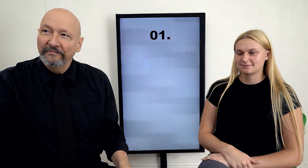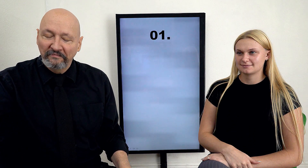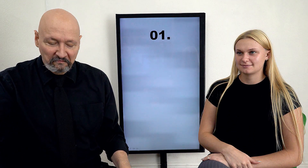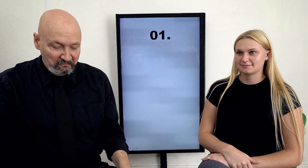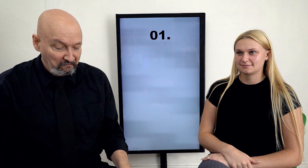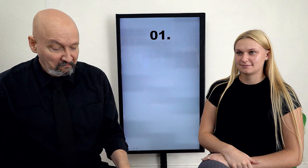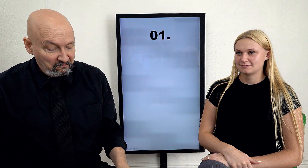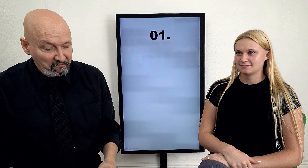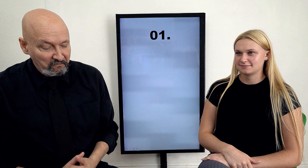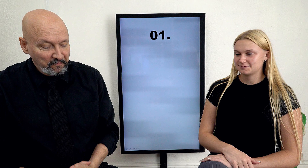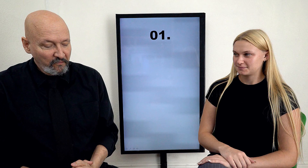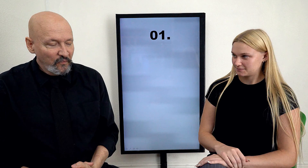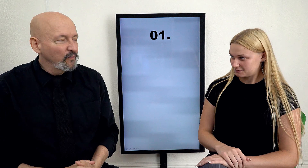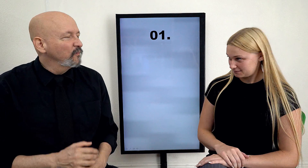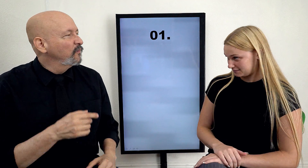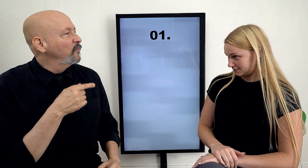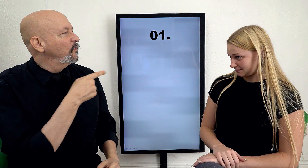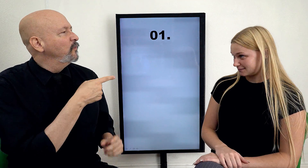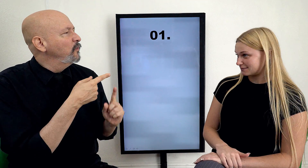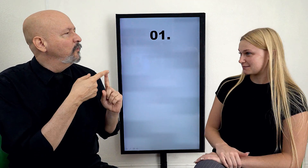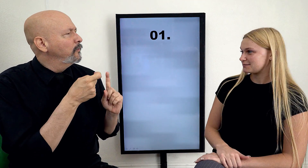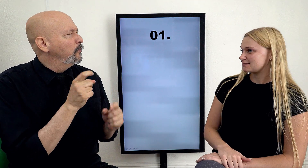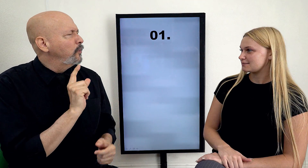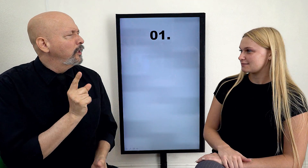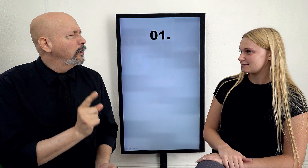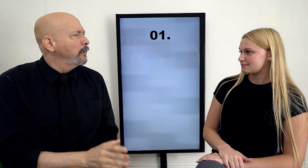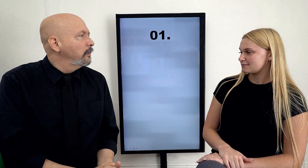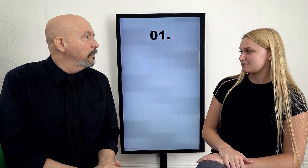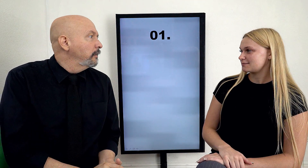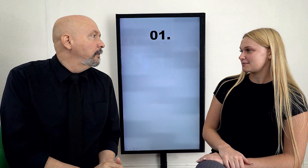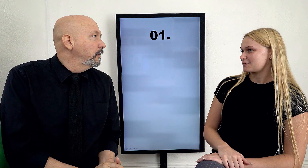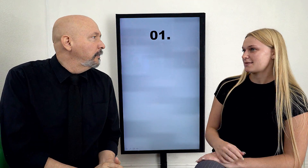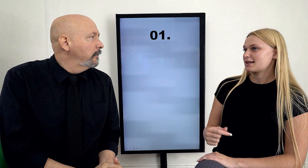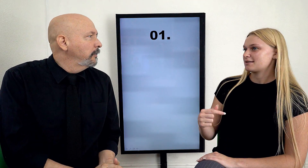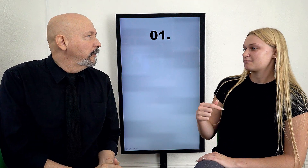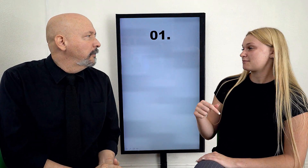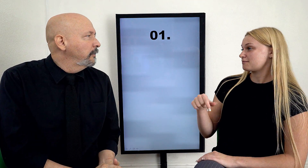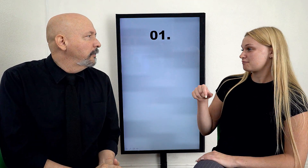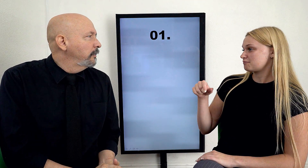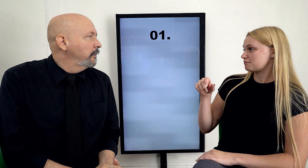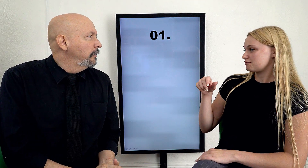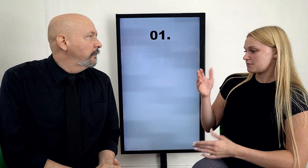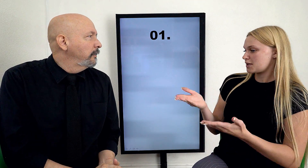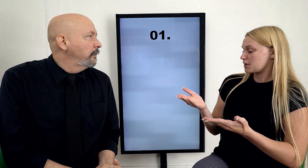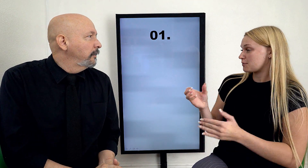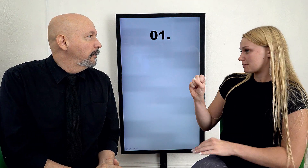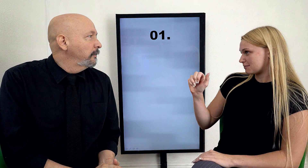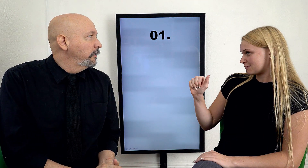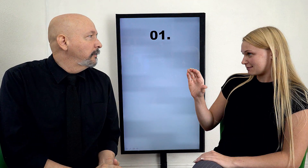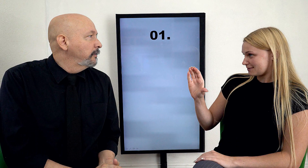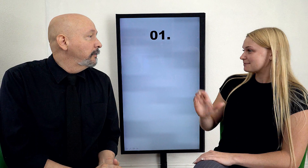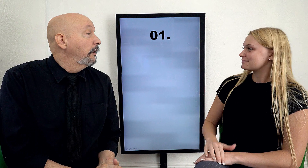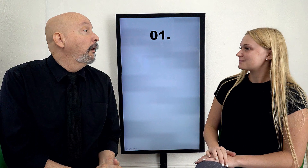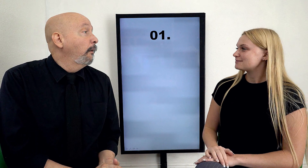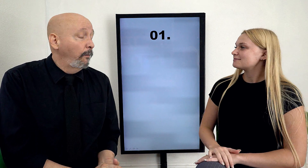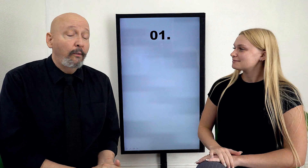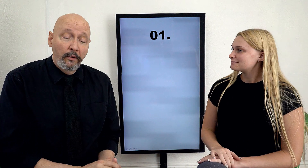You are from where? Here. Sacramento.